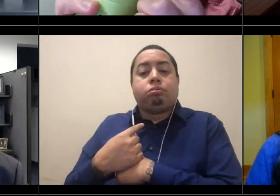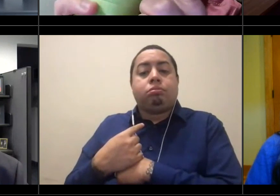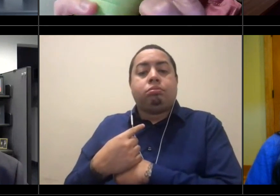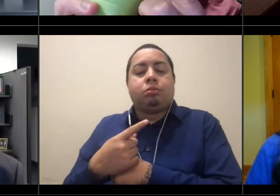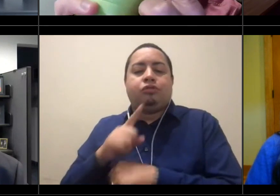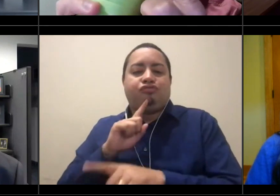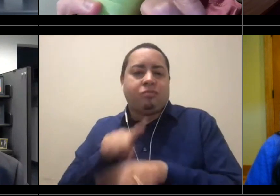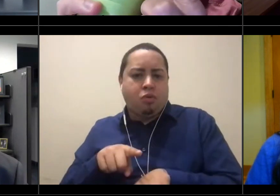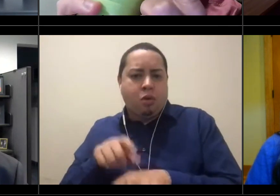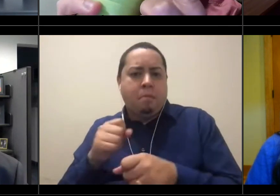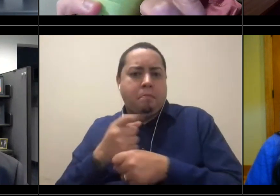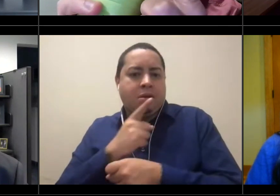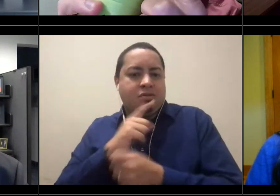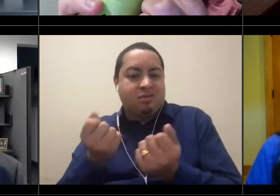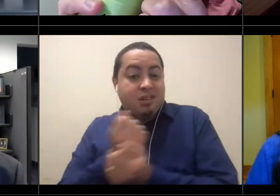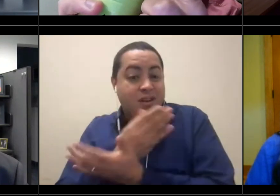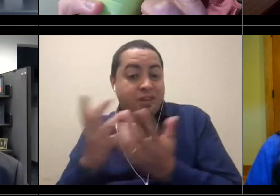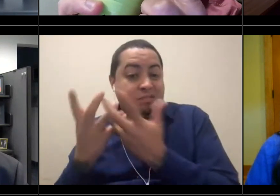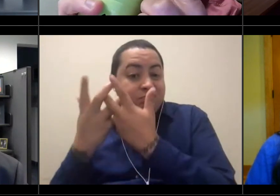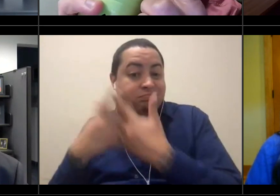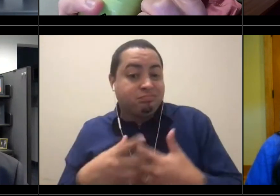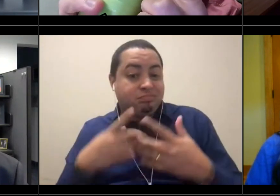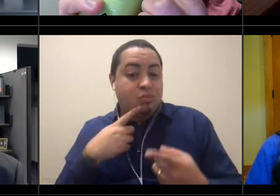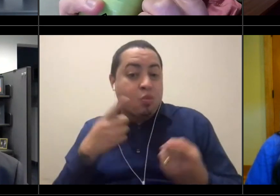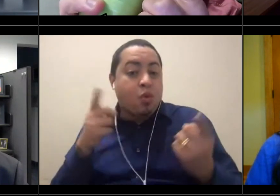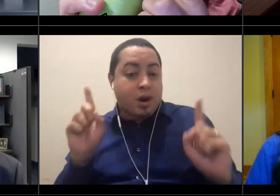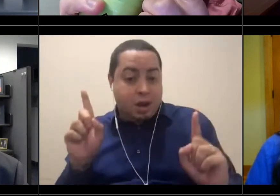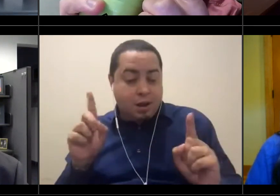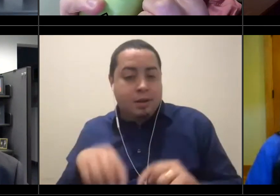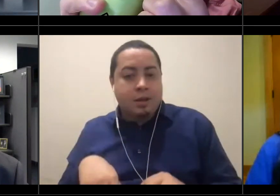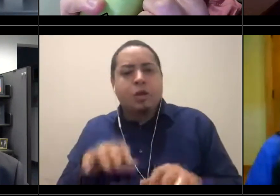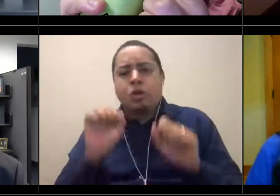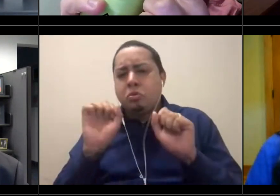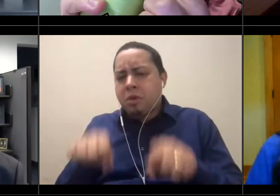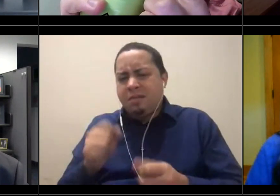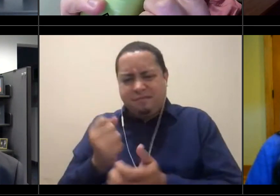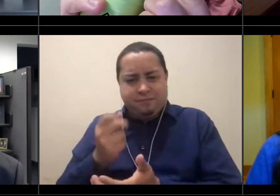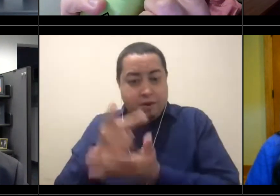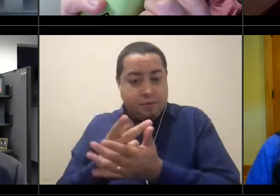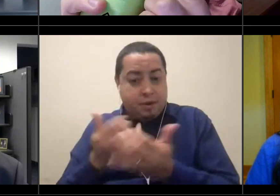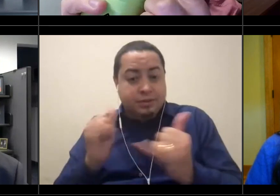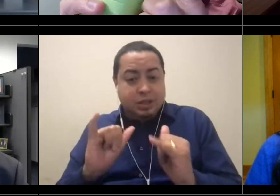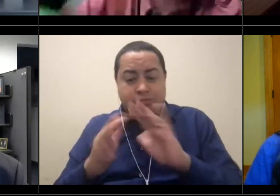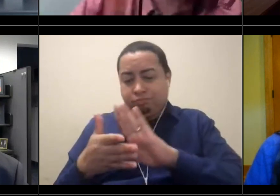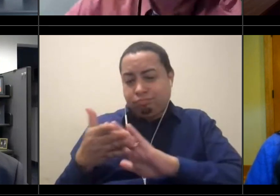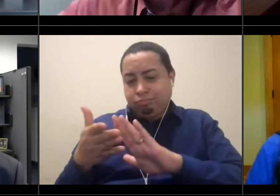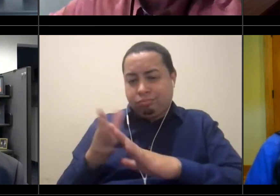Just to make sure everything is working, so you also have the ability to verify that it is still functioning properly.